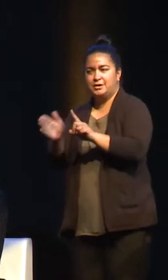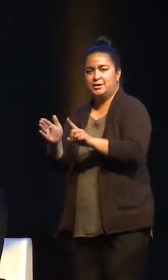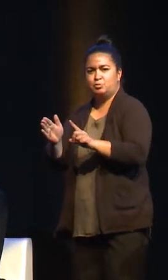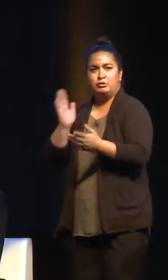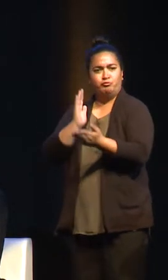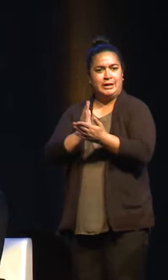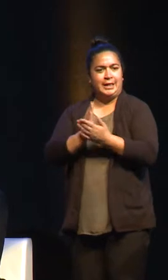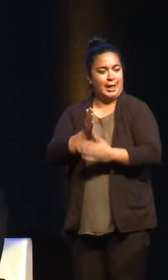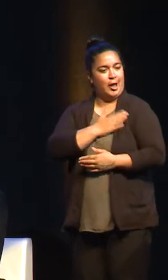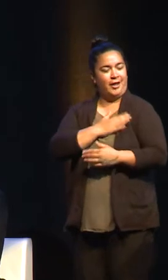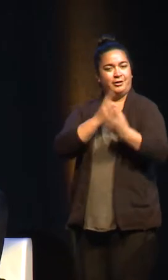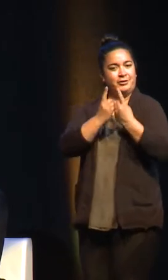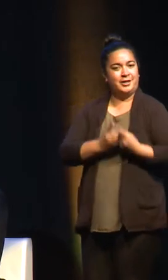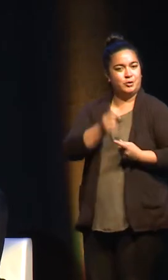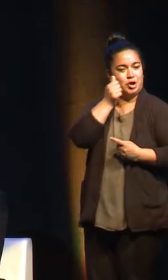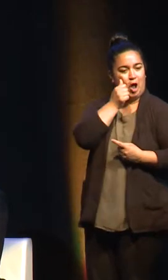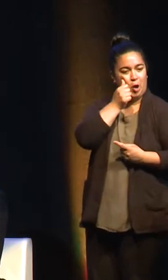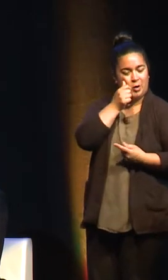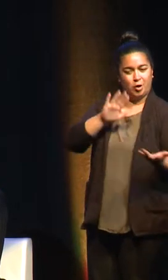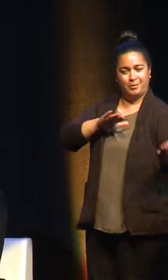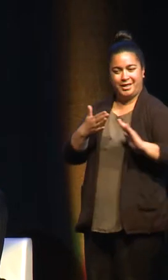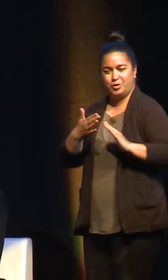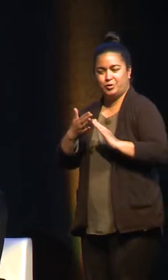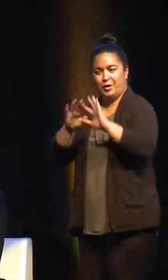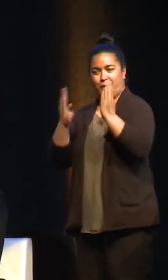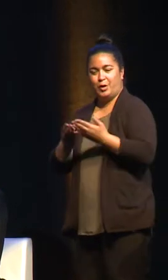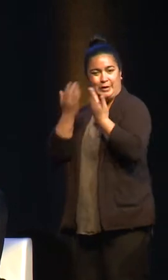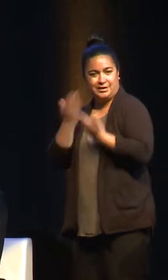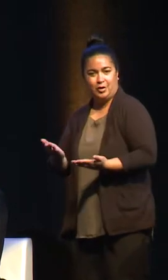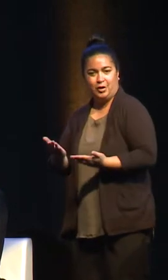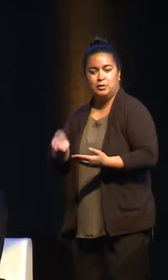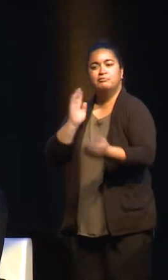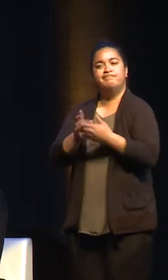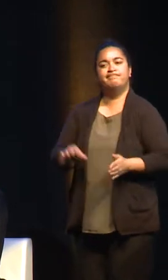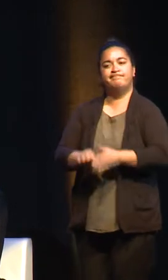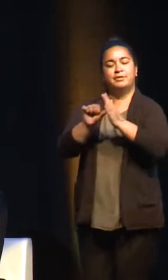then the world that we don't know. It's incredibly difficult for human beings to choose between